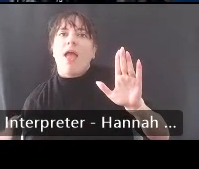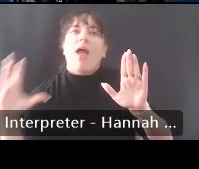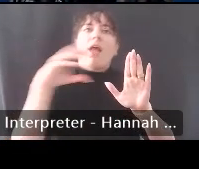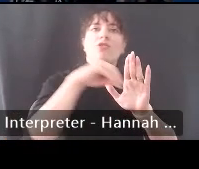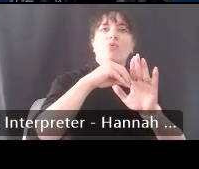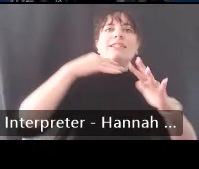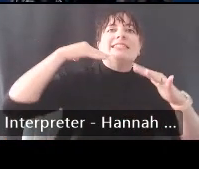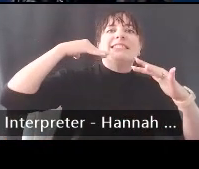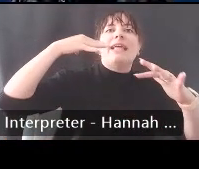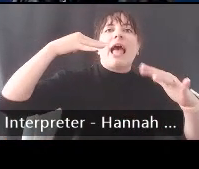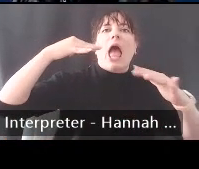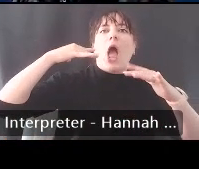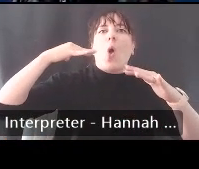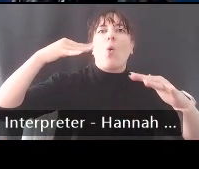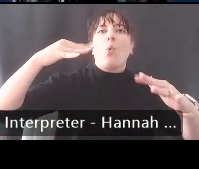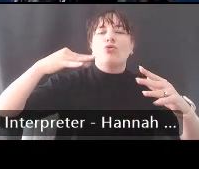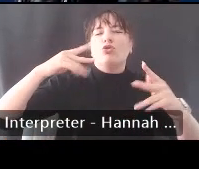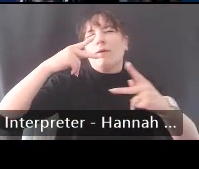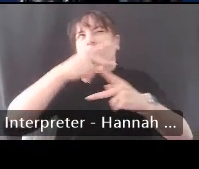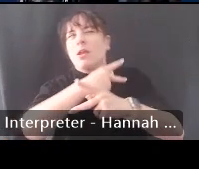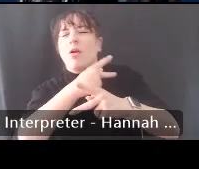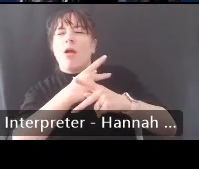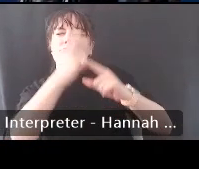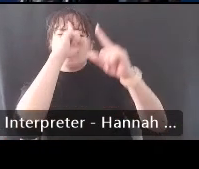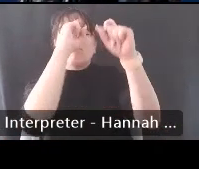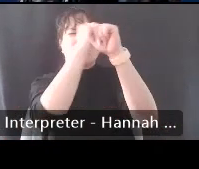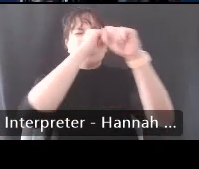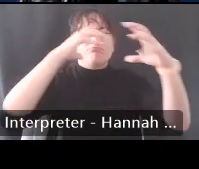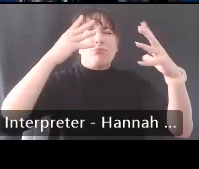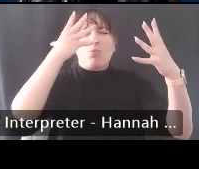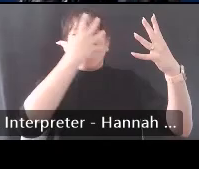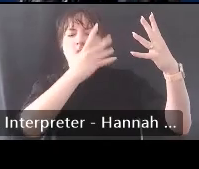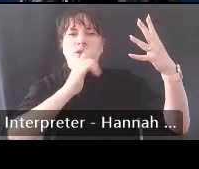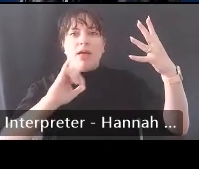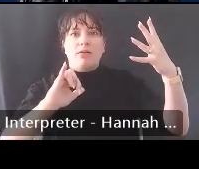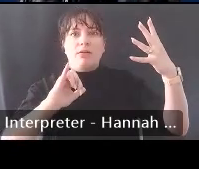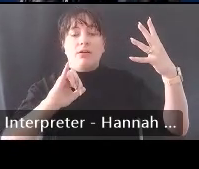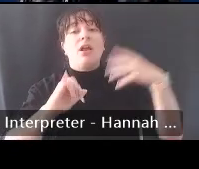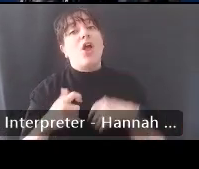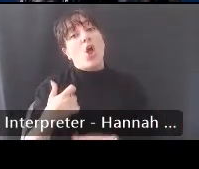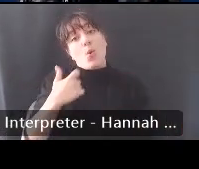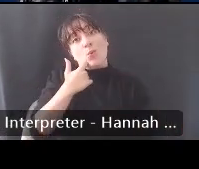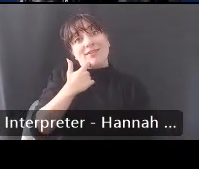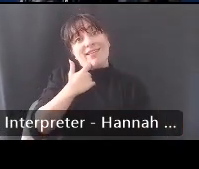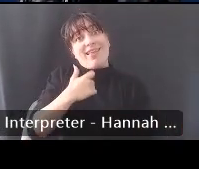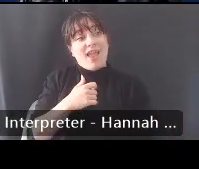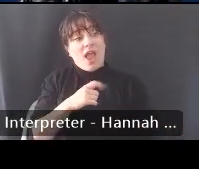Someone used it to create a tracker which had a lot of information on it.